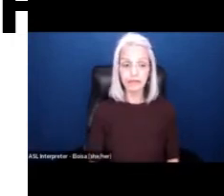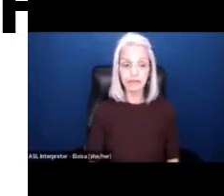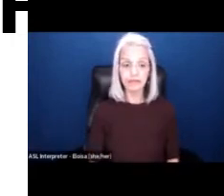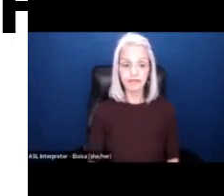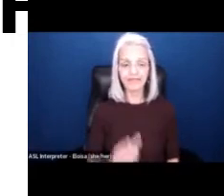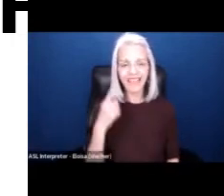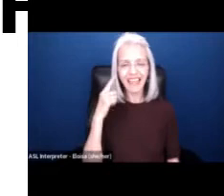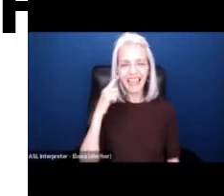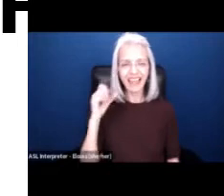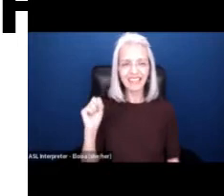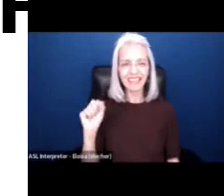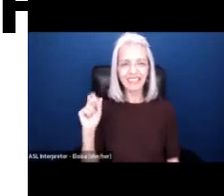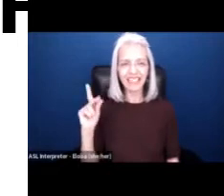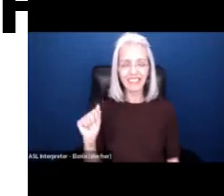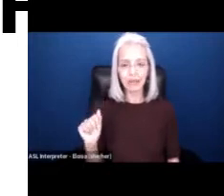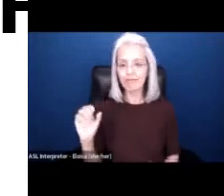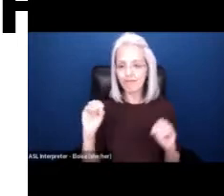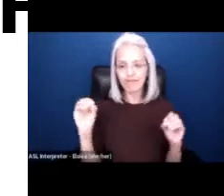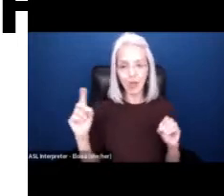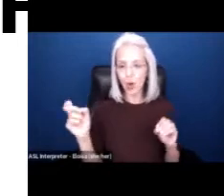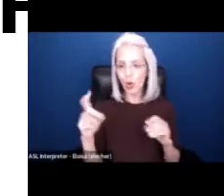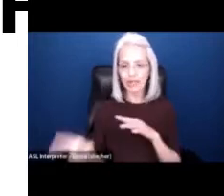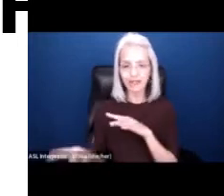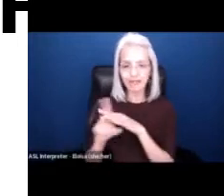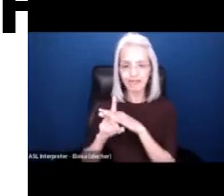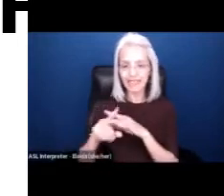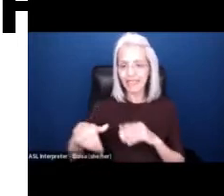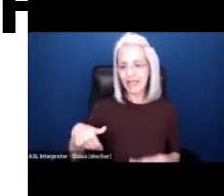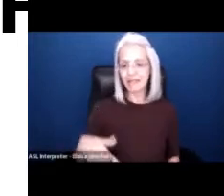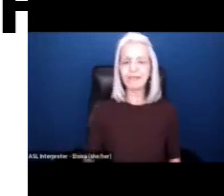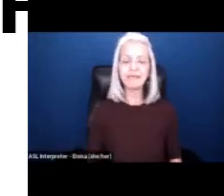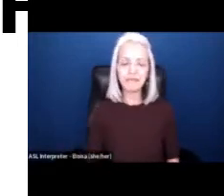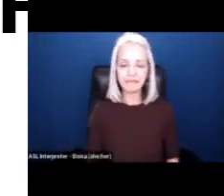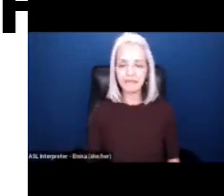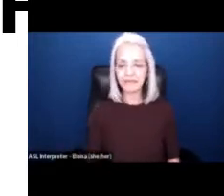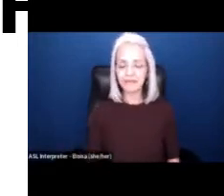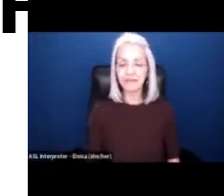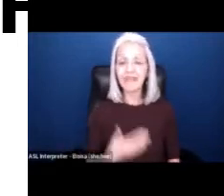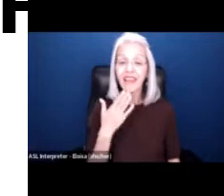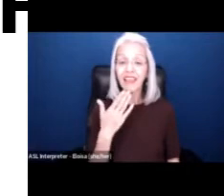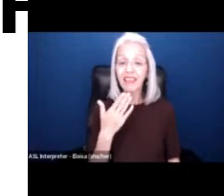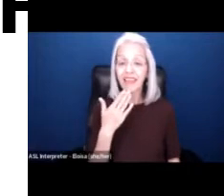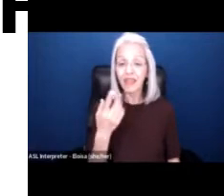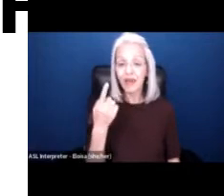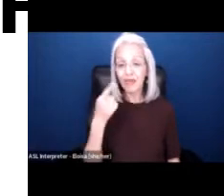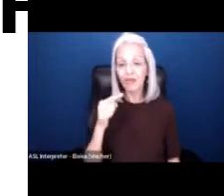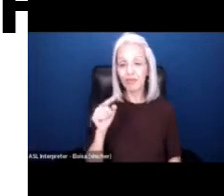questions yet. And thank you to those of you who are putting